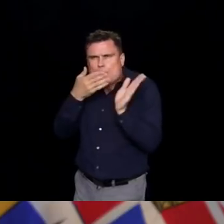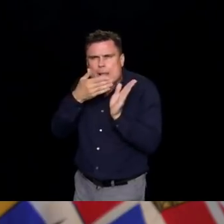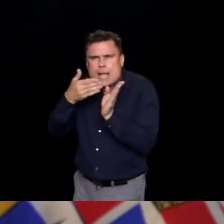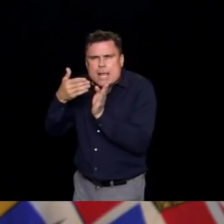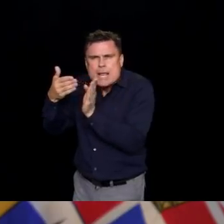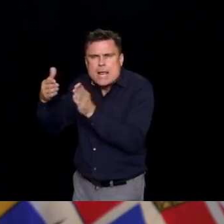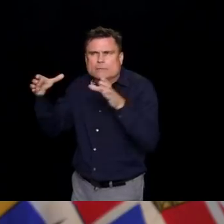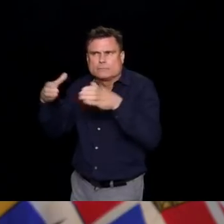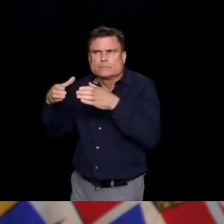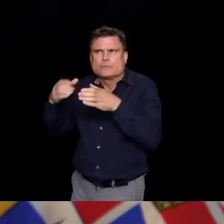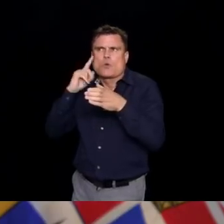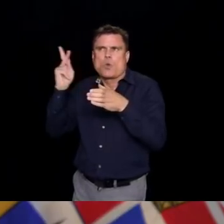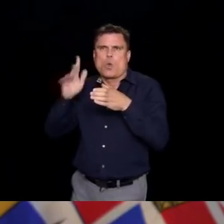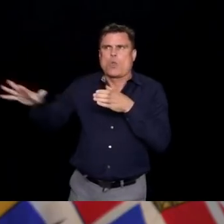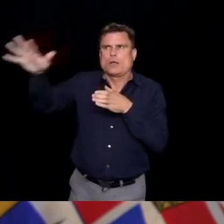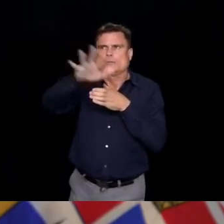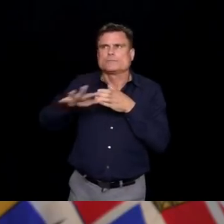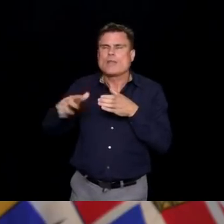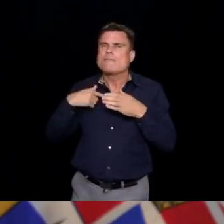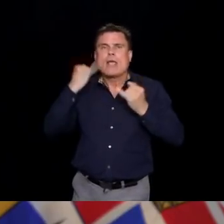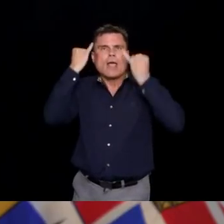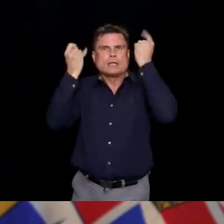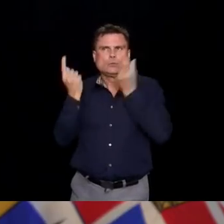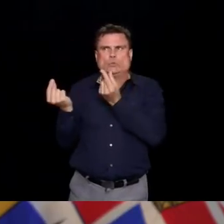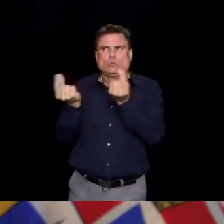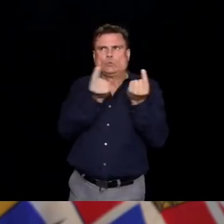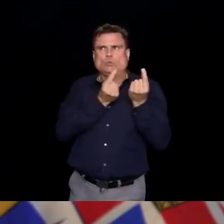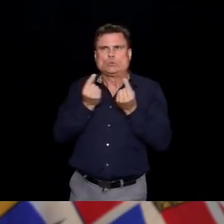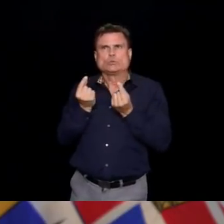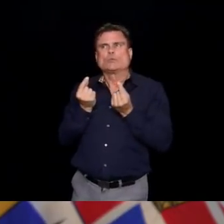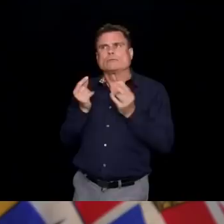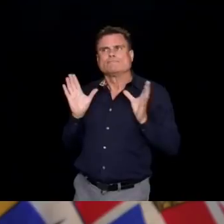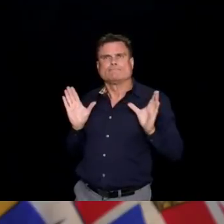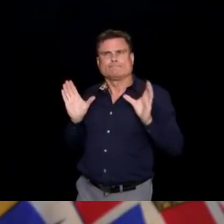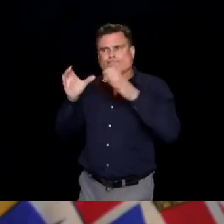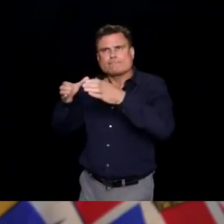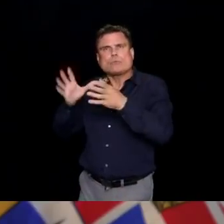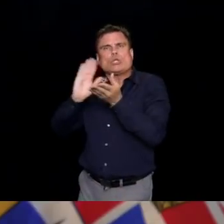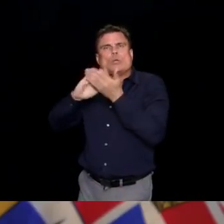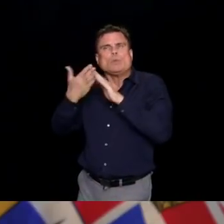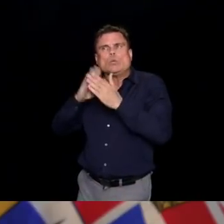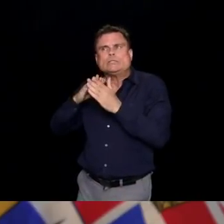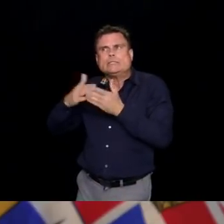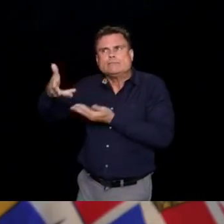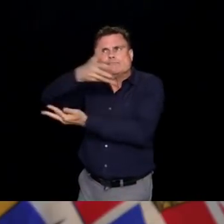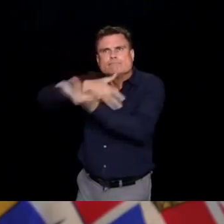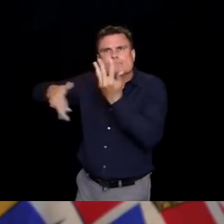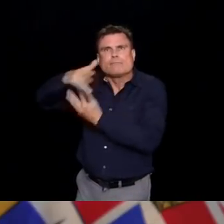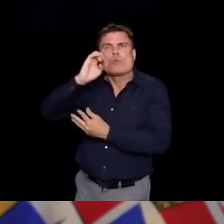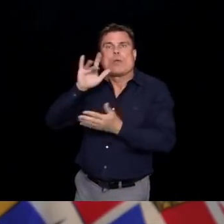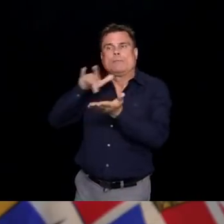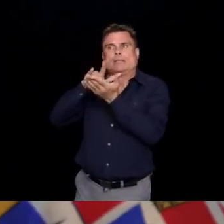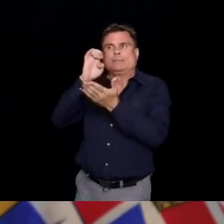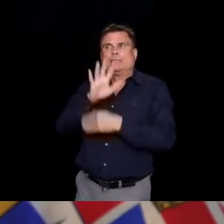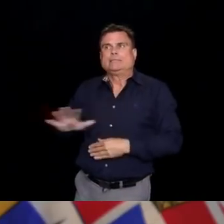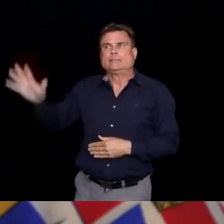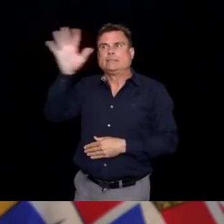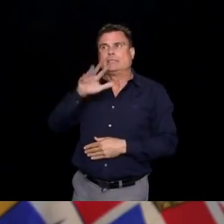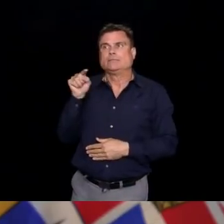and we have a number of things were going to do to work with the communities in the Central Okanagan to make sure that we can help